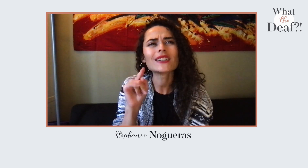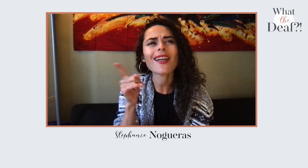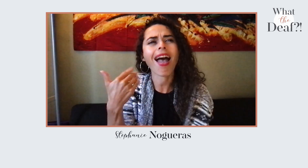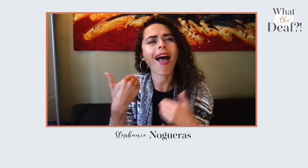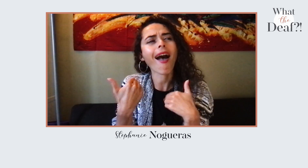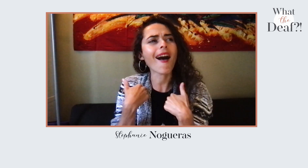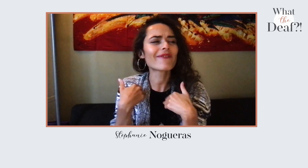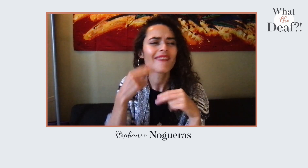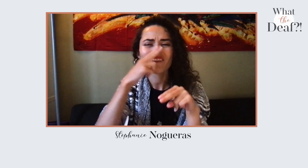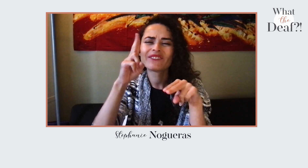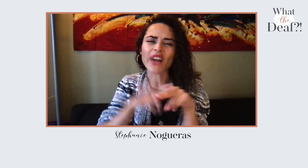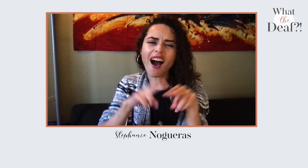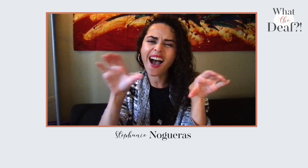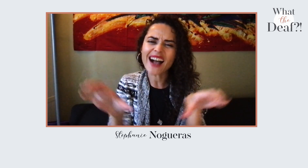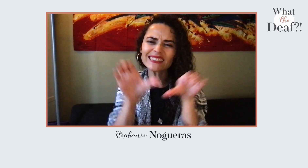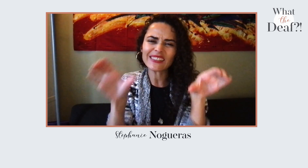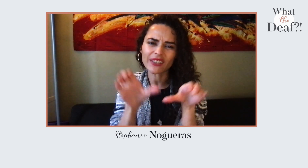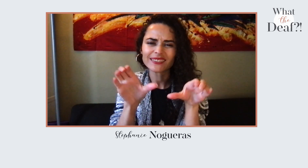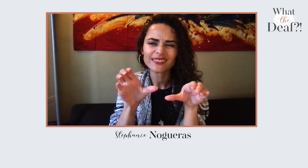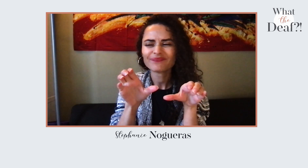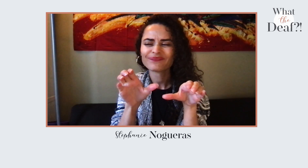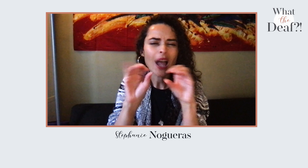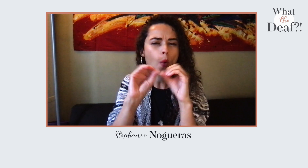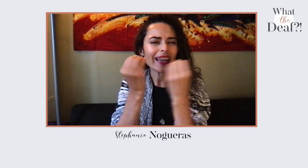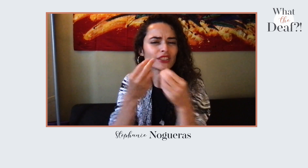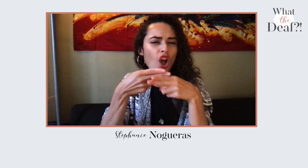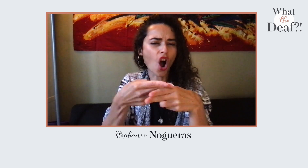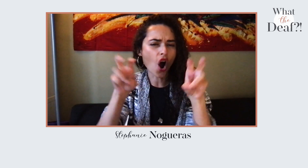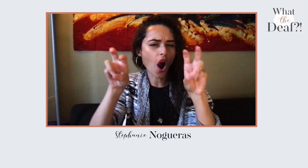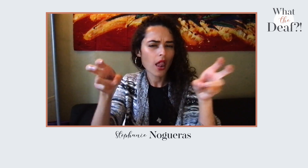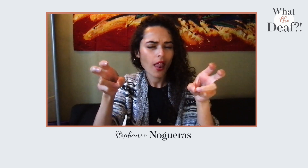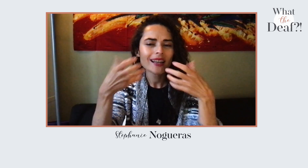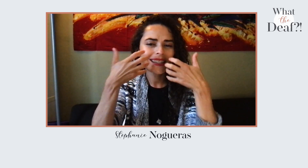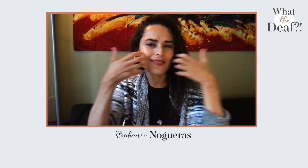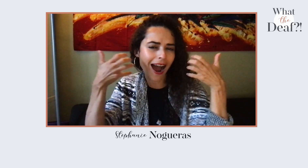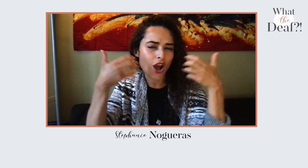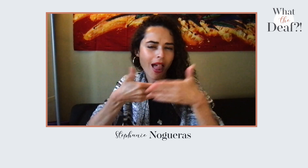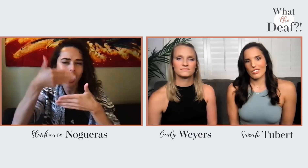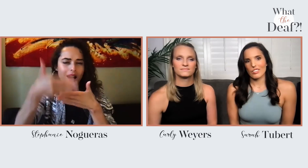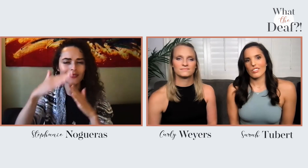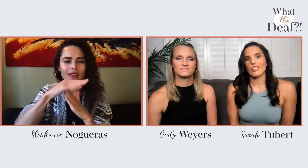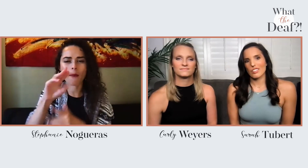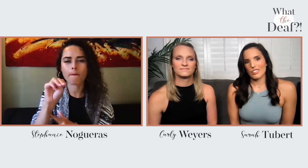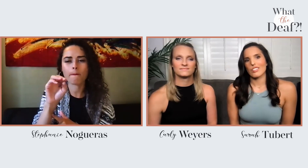and while I was at RIT, they have really fun clubs. I joined this organization that was called